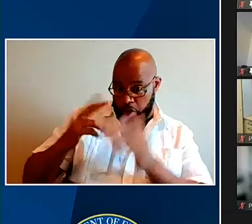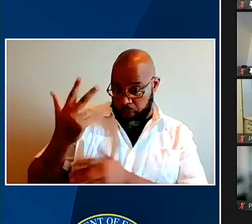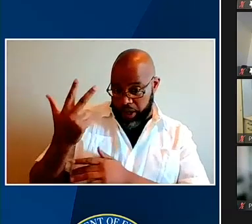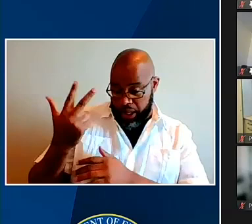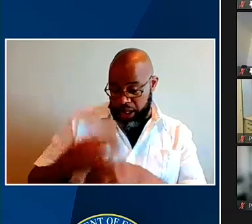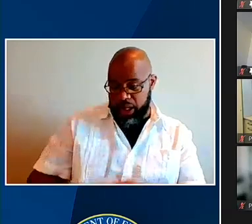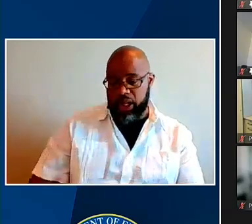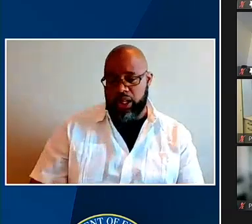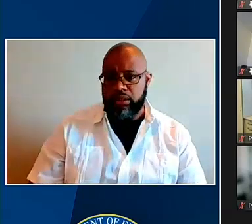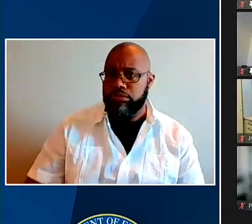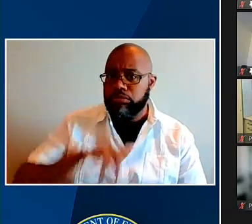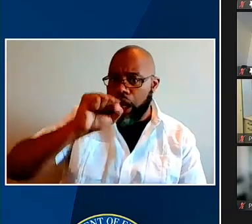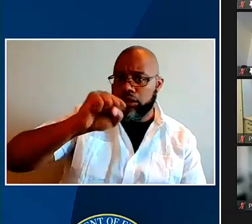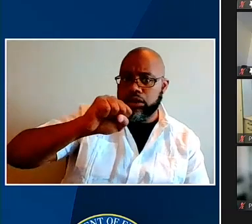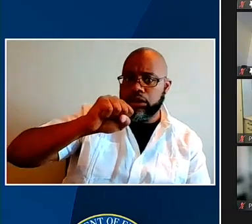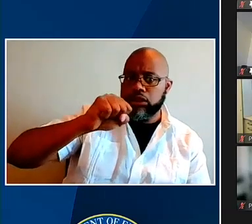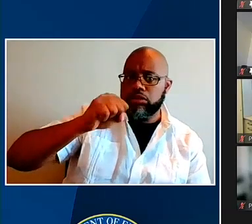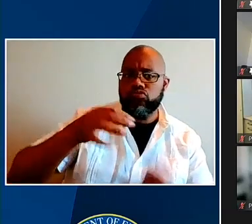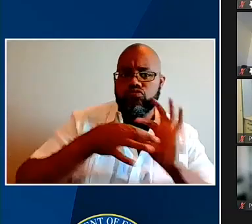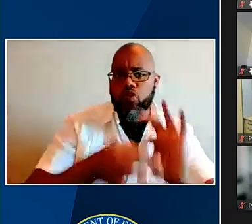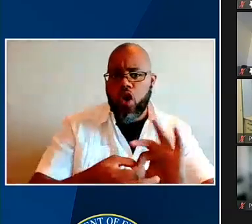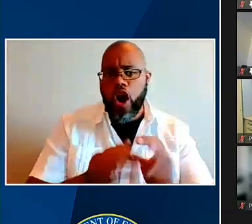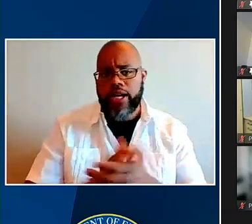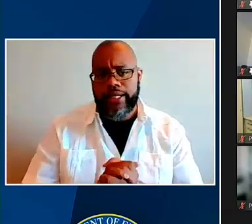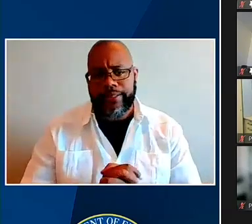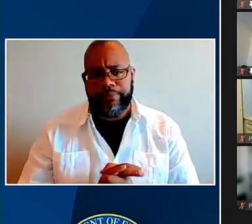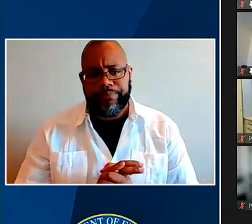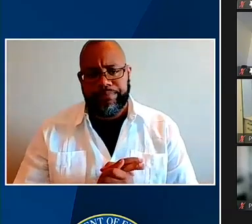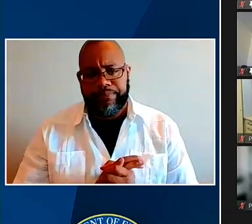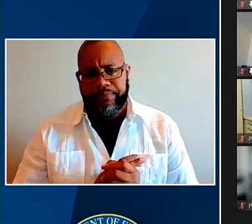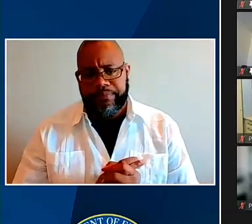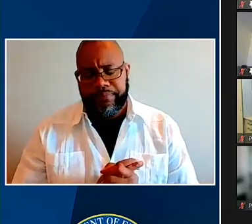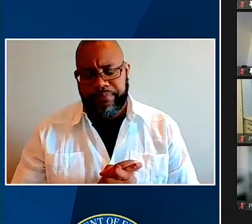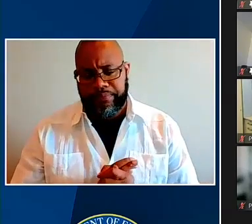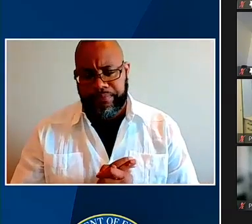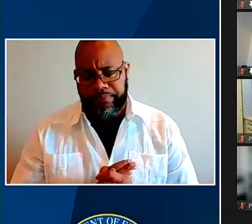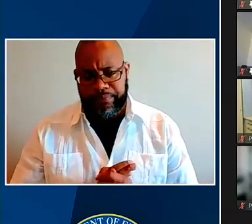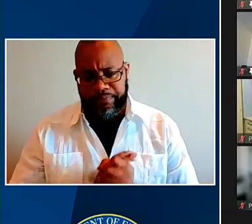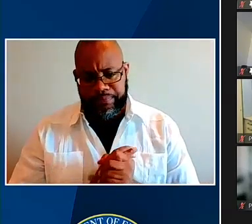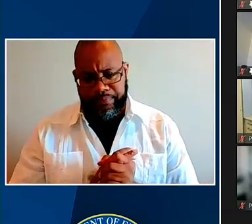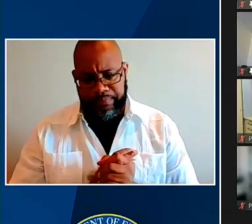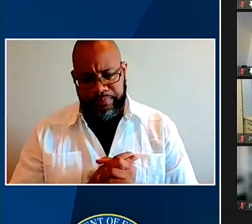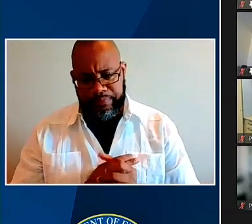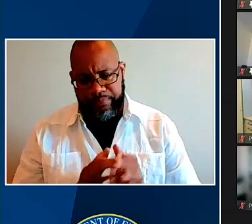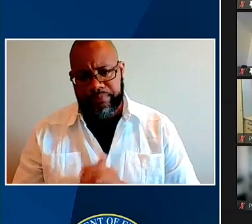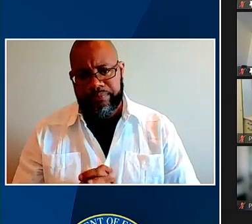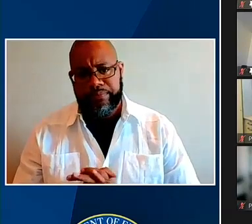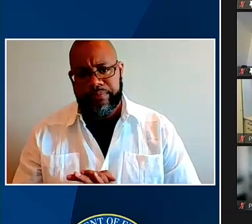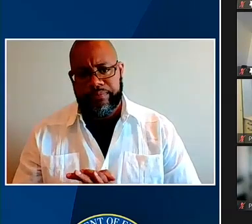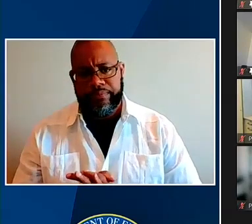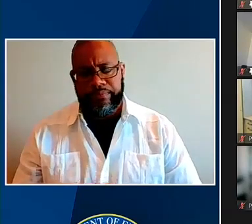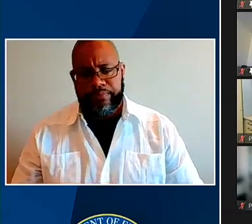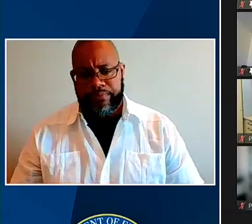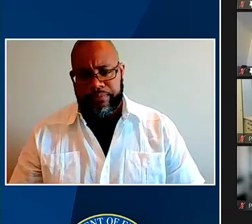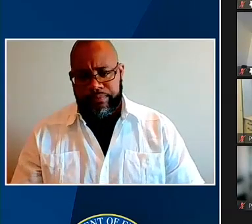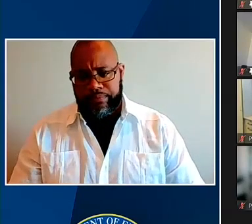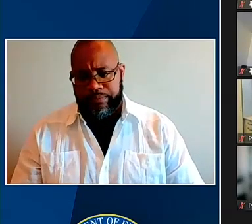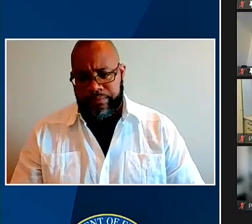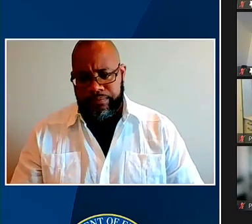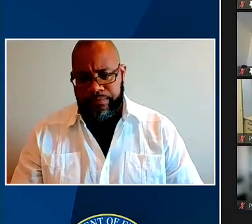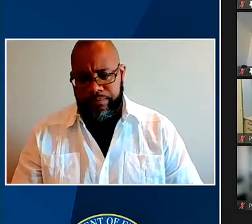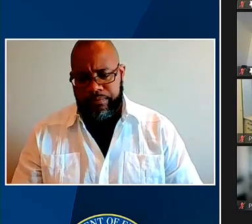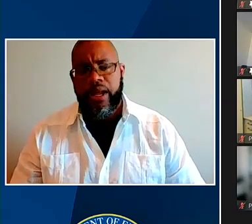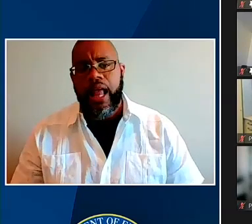Yes. Regarding the language regarding that